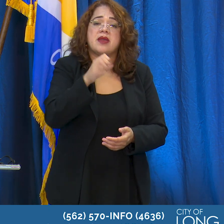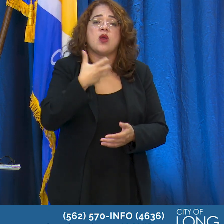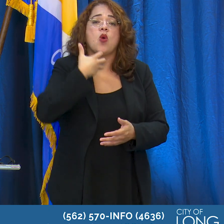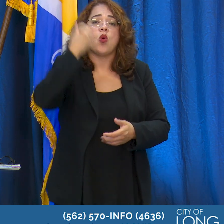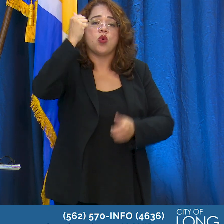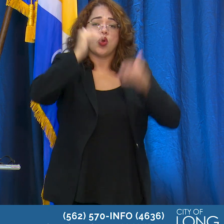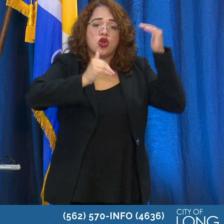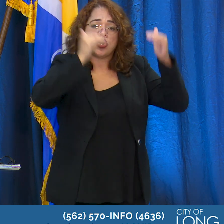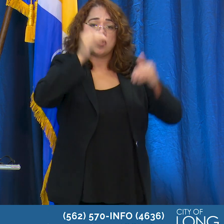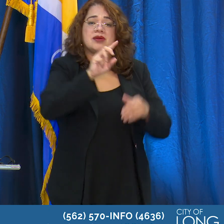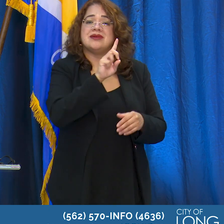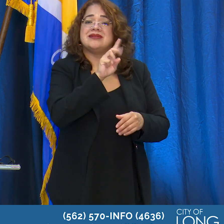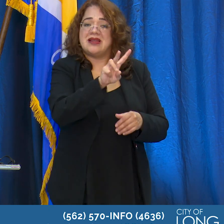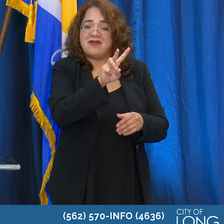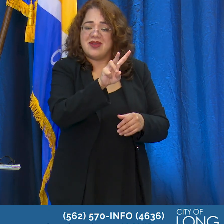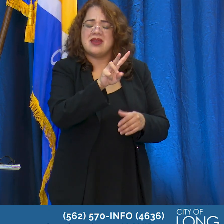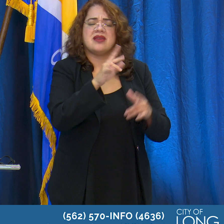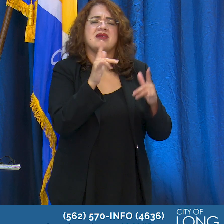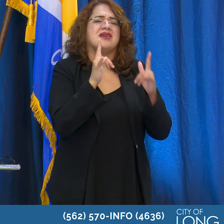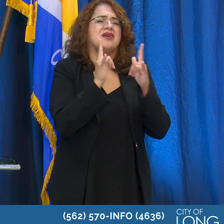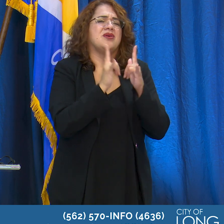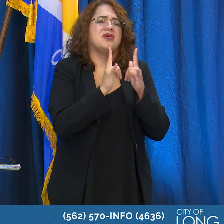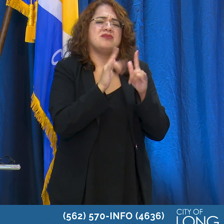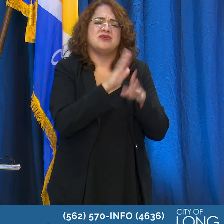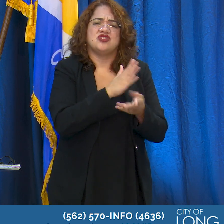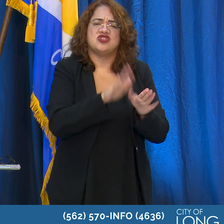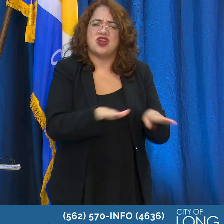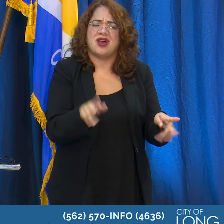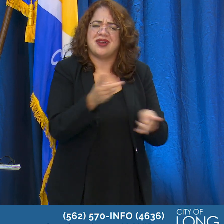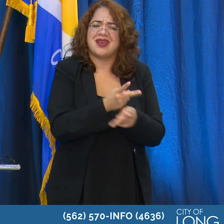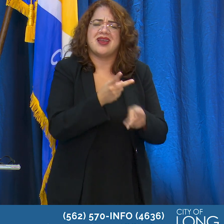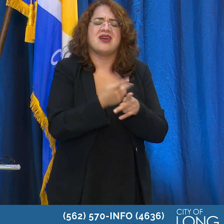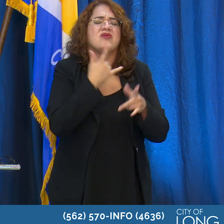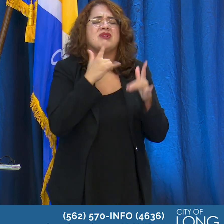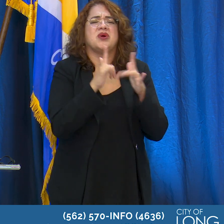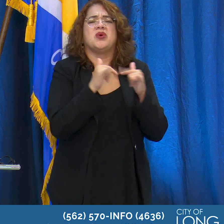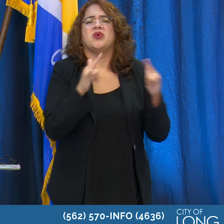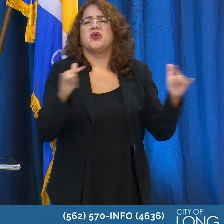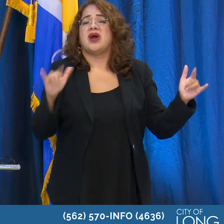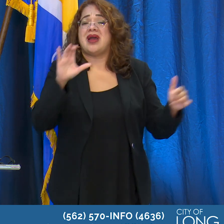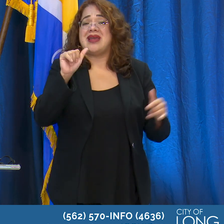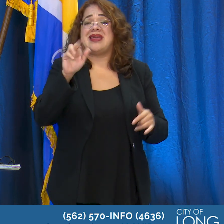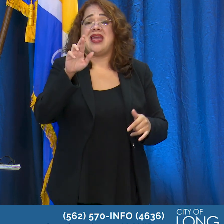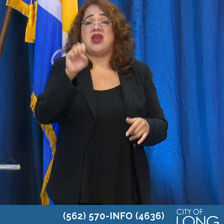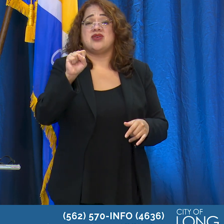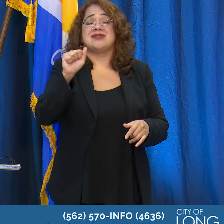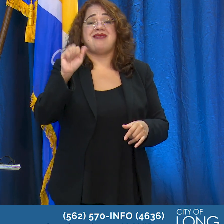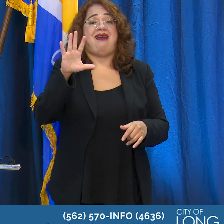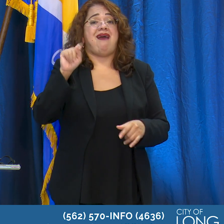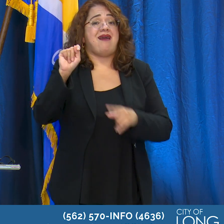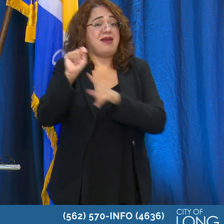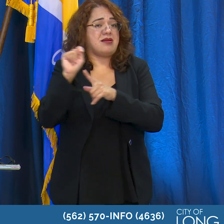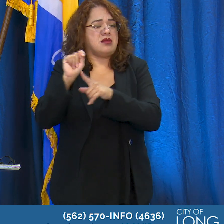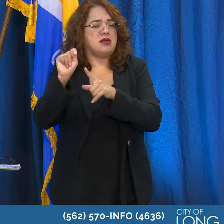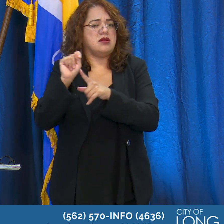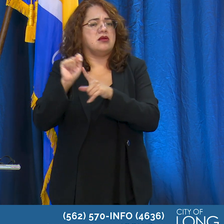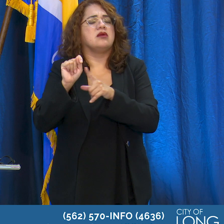others and so many of those different pieces of the CARES Act will be going out and will be available to non-profits to